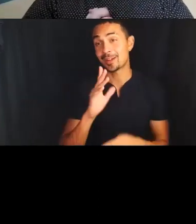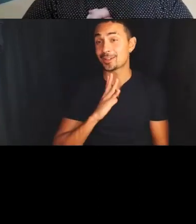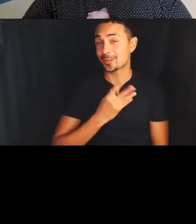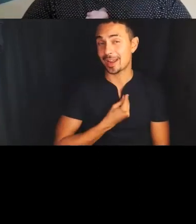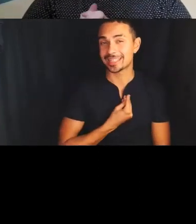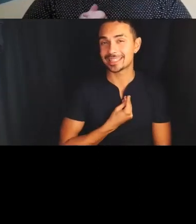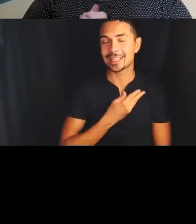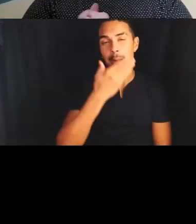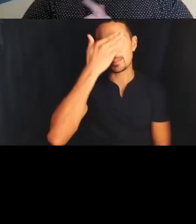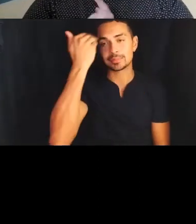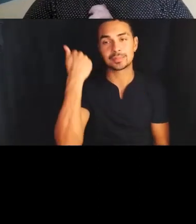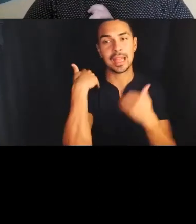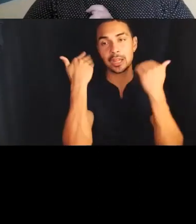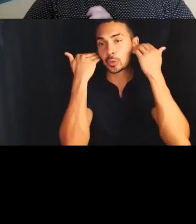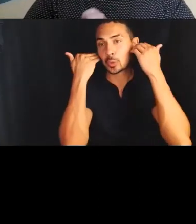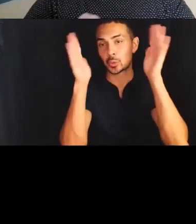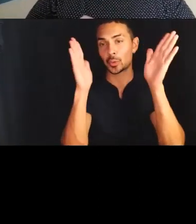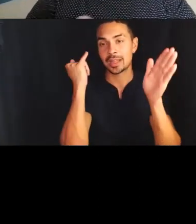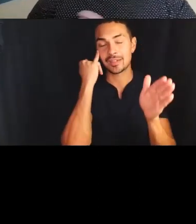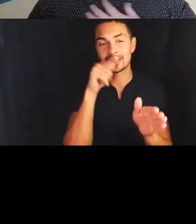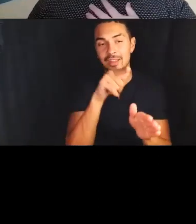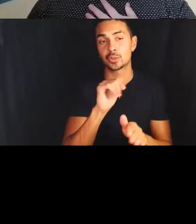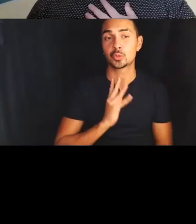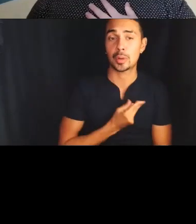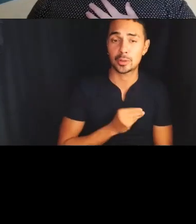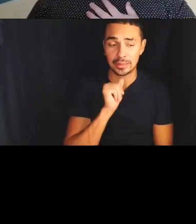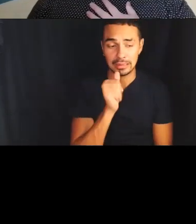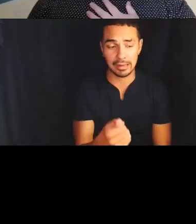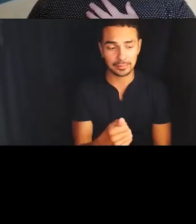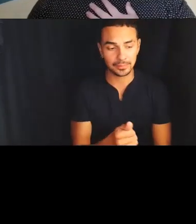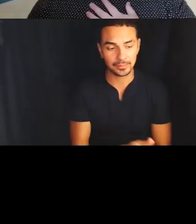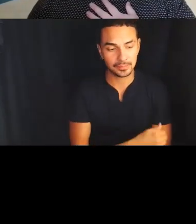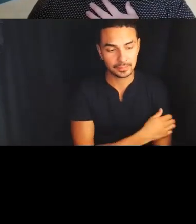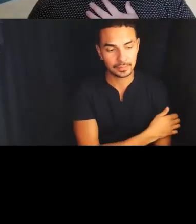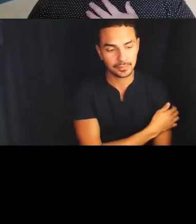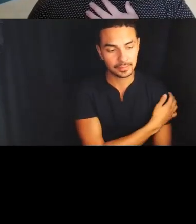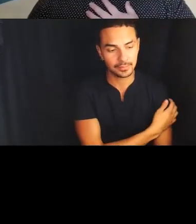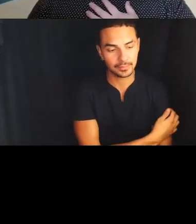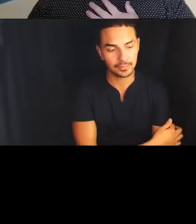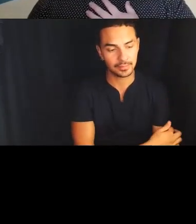'cause I don't know if they're trans or not. From there, you know,